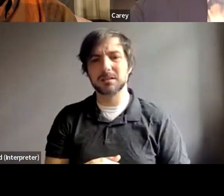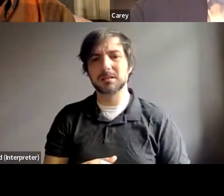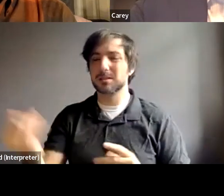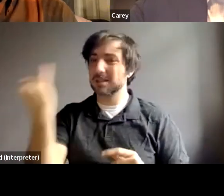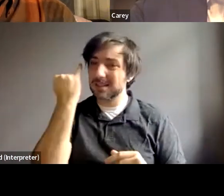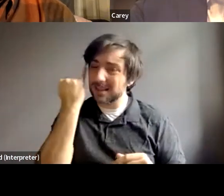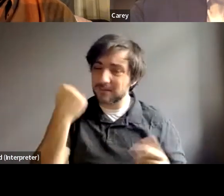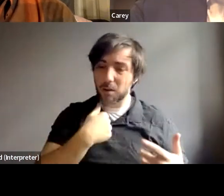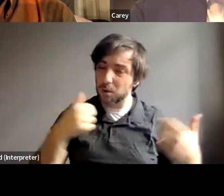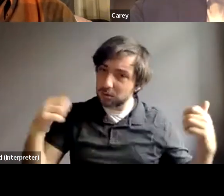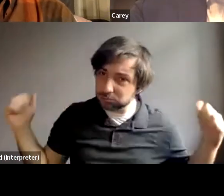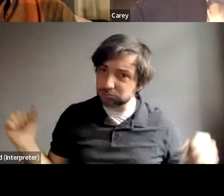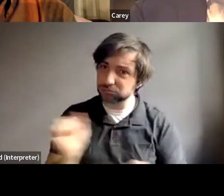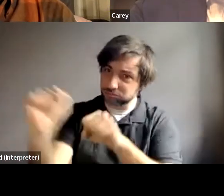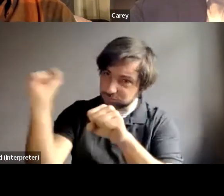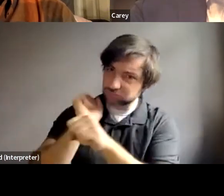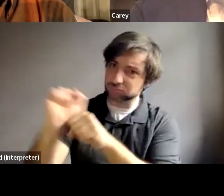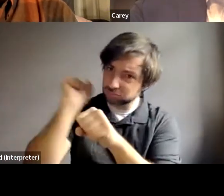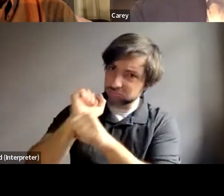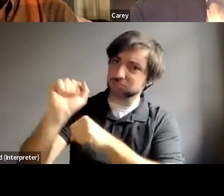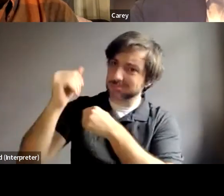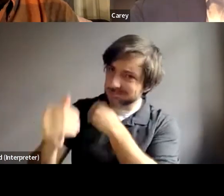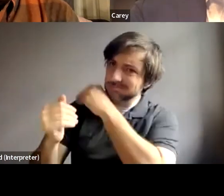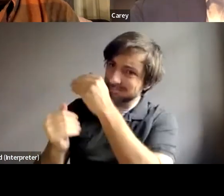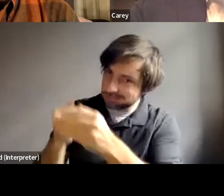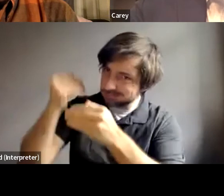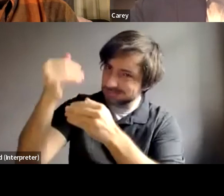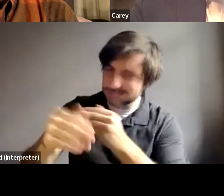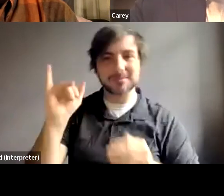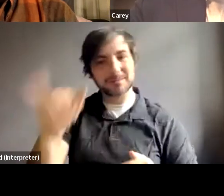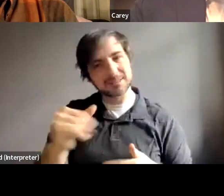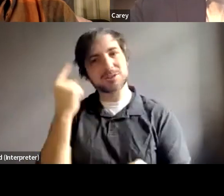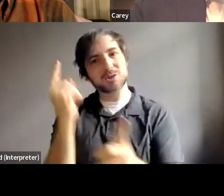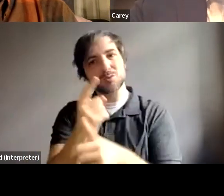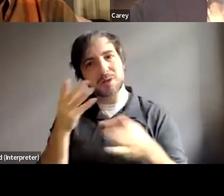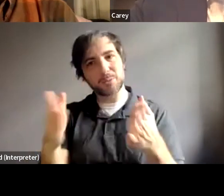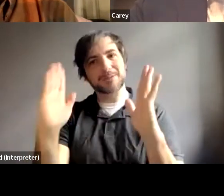ments, we are on the right track. Carey. : I have a